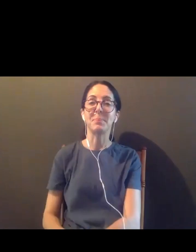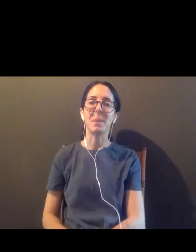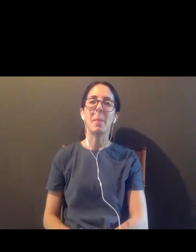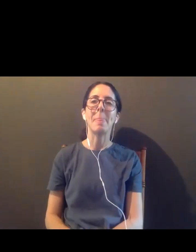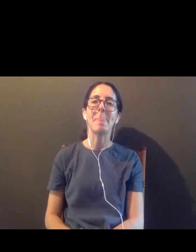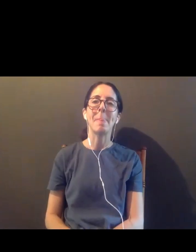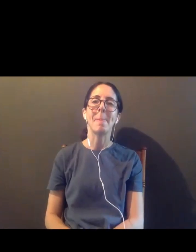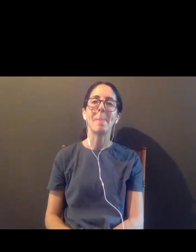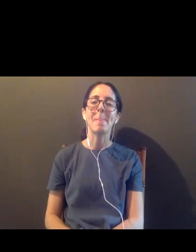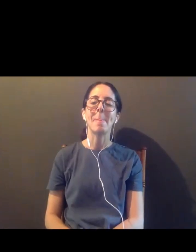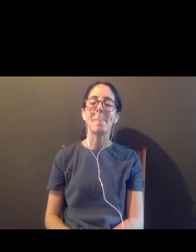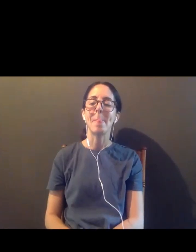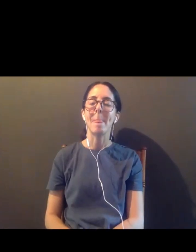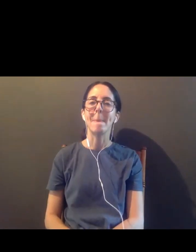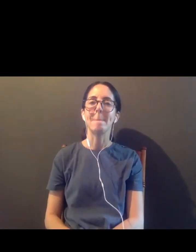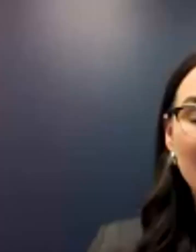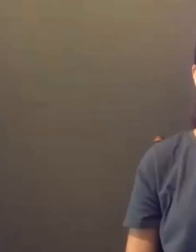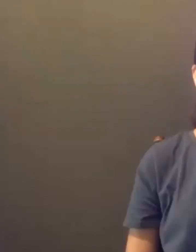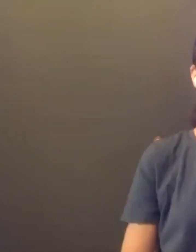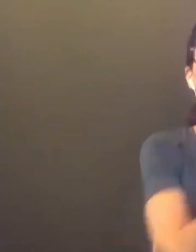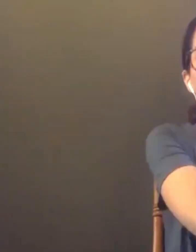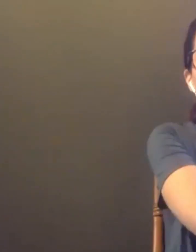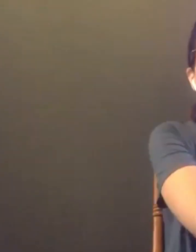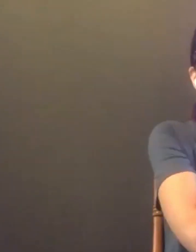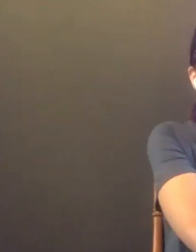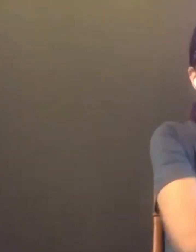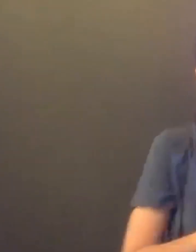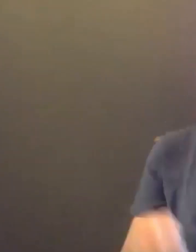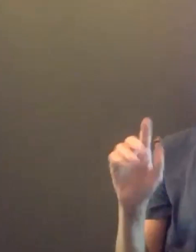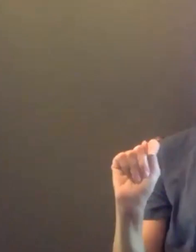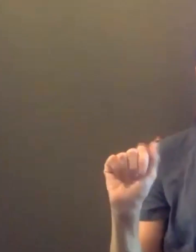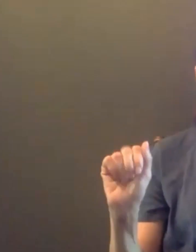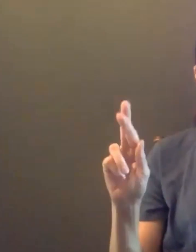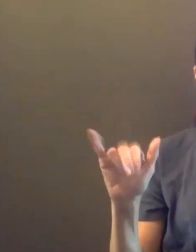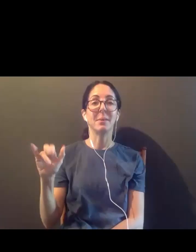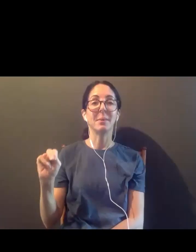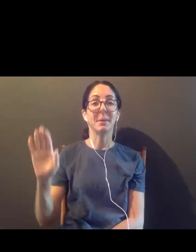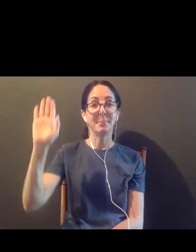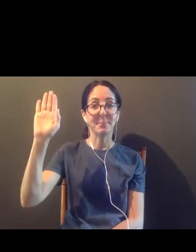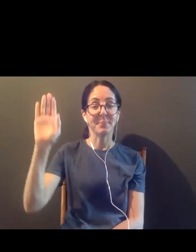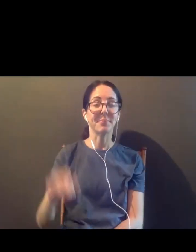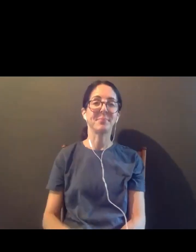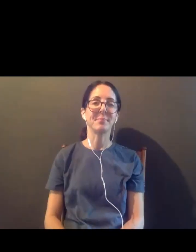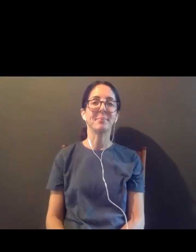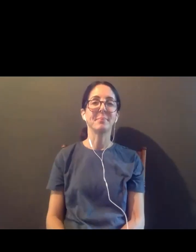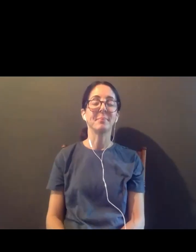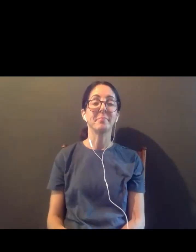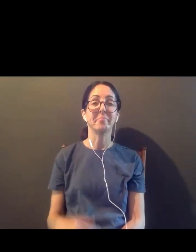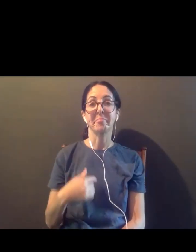I could talk a little bit about some of the work that we have taken